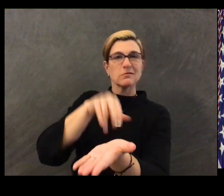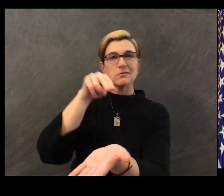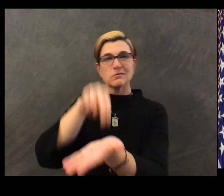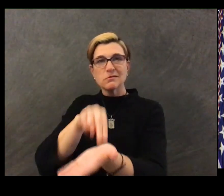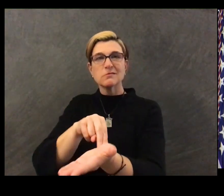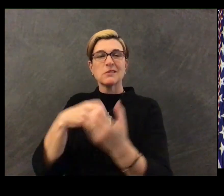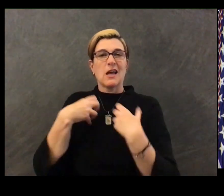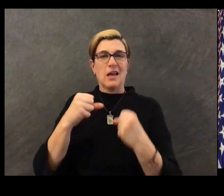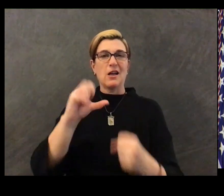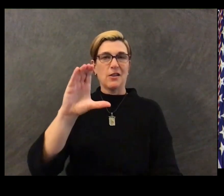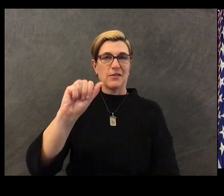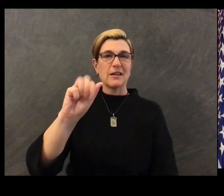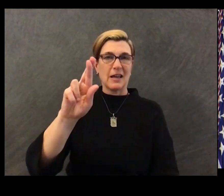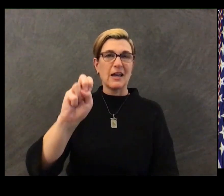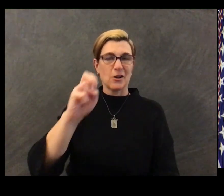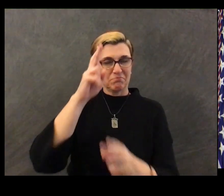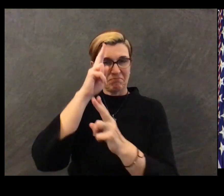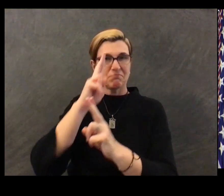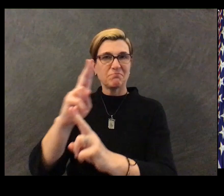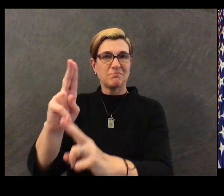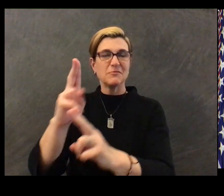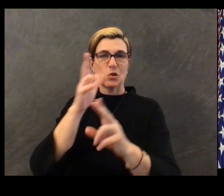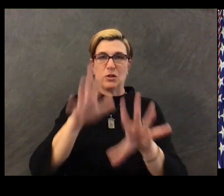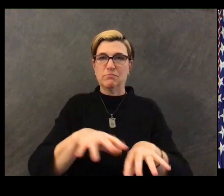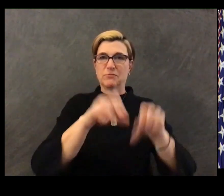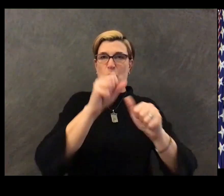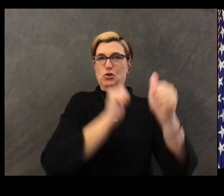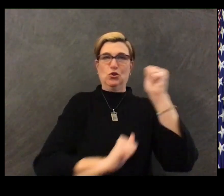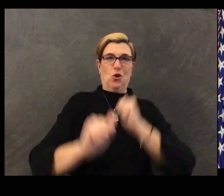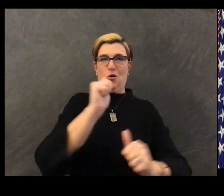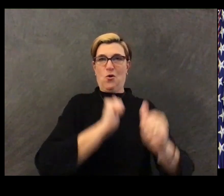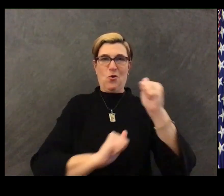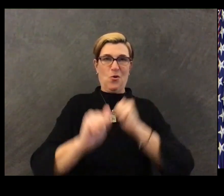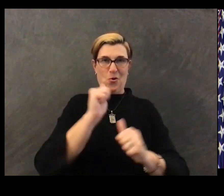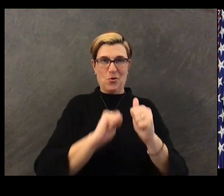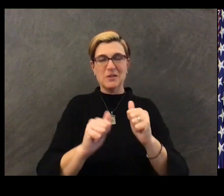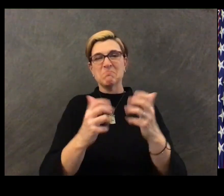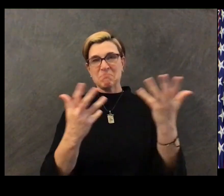kovat and it's really a signal to all Americans to remain vigilant during the